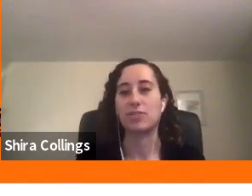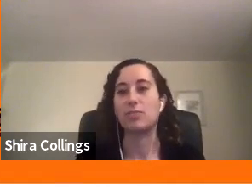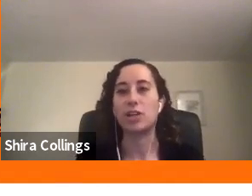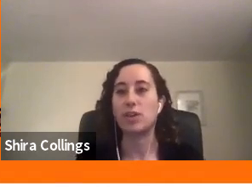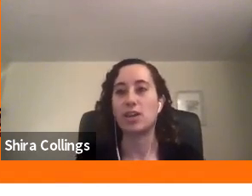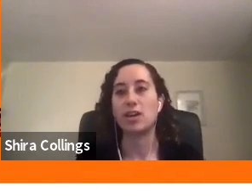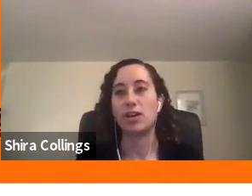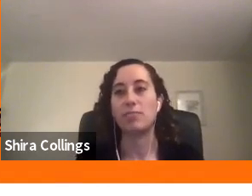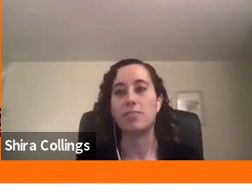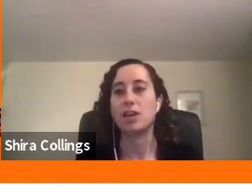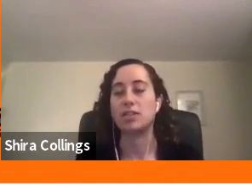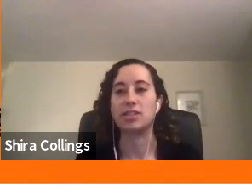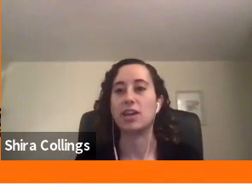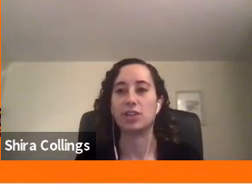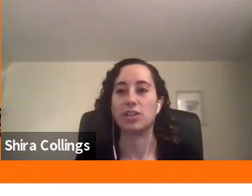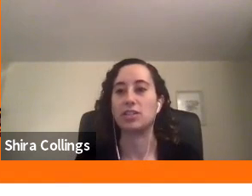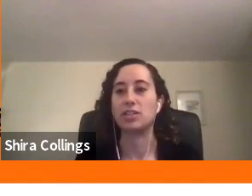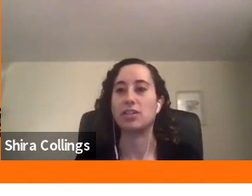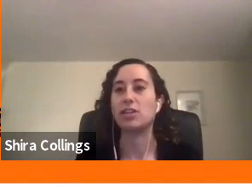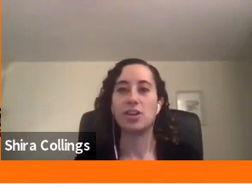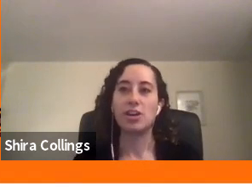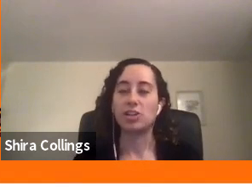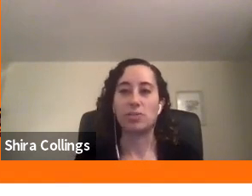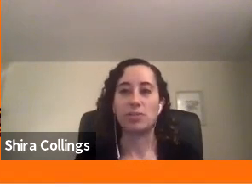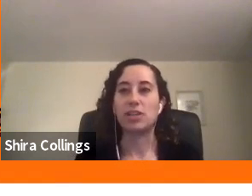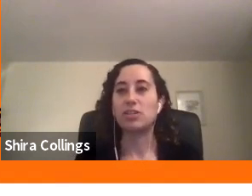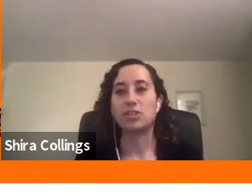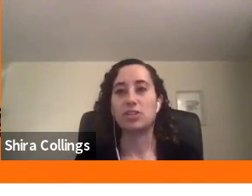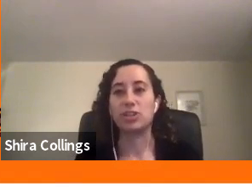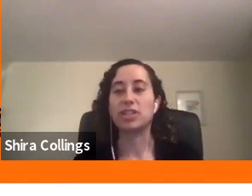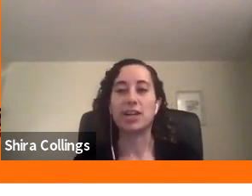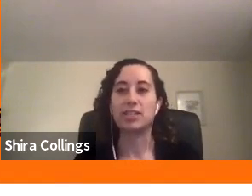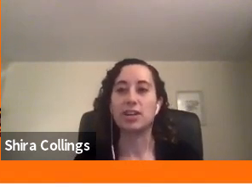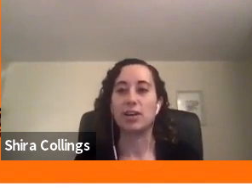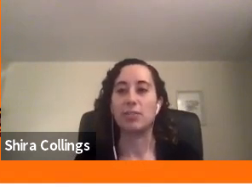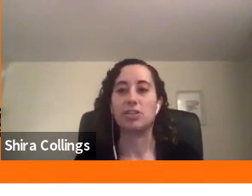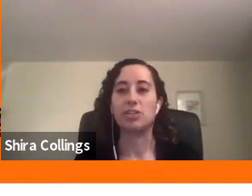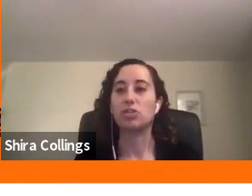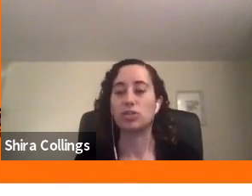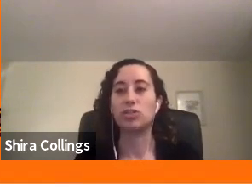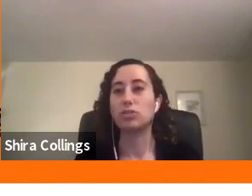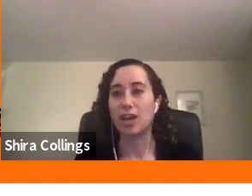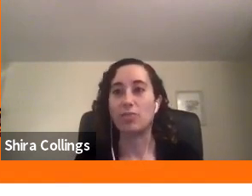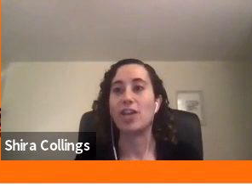news and in the media about people who have had fatal diagnose sees missed because of their body weight.